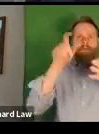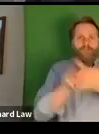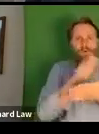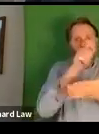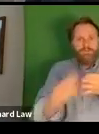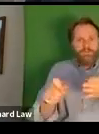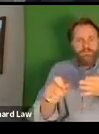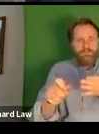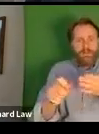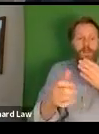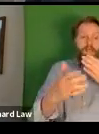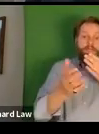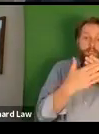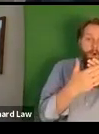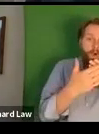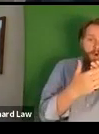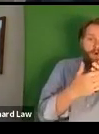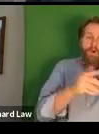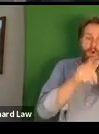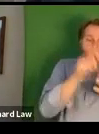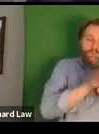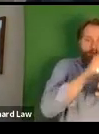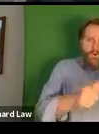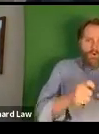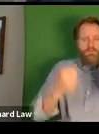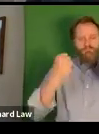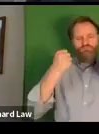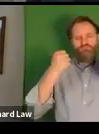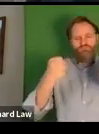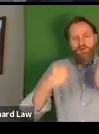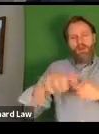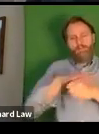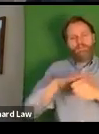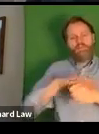the stronger position that we are in but as I've already said with so many